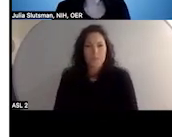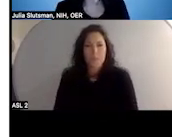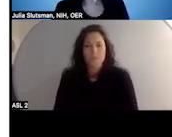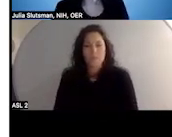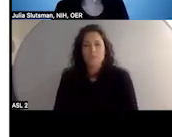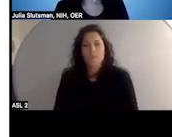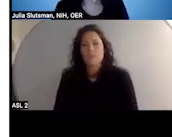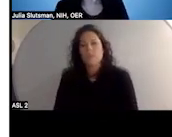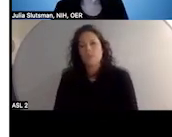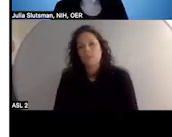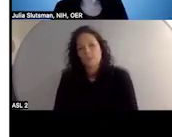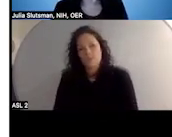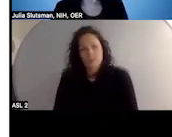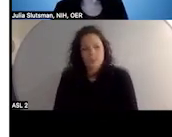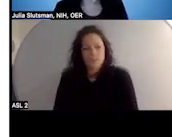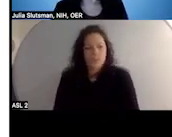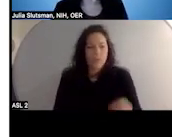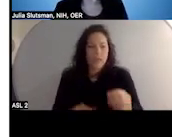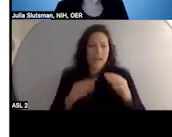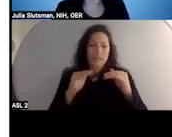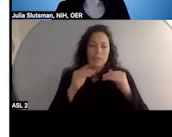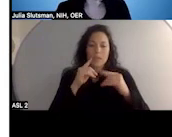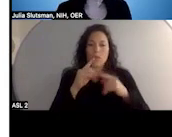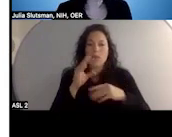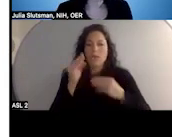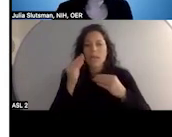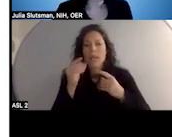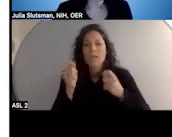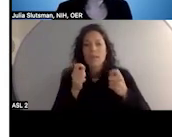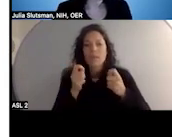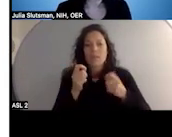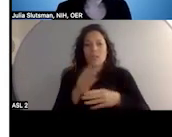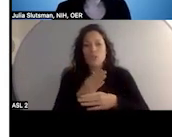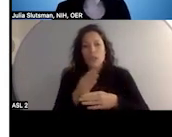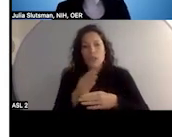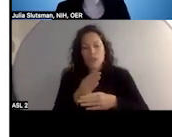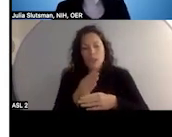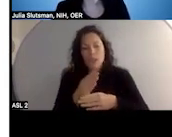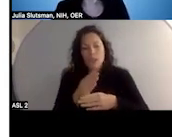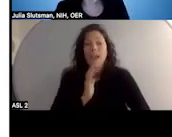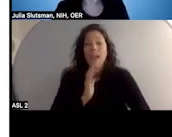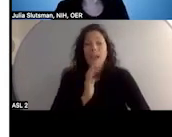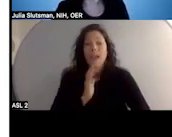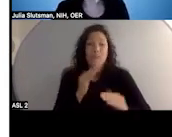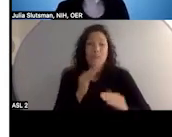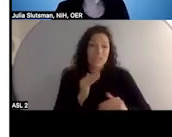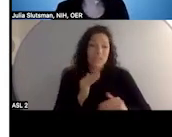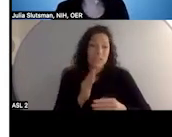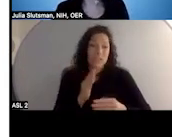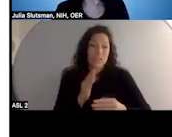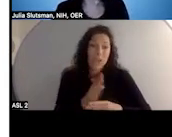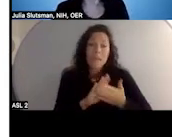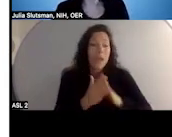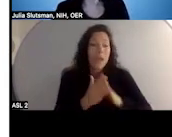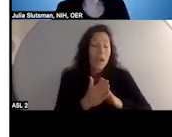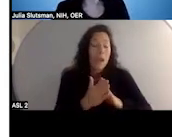In terms of expectations for Data Management and Sharing Plans, our expectation is that sharing becomes the default practice,